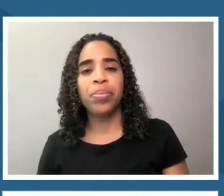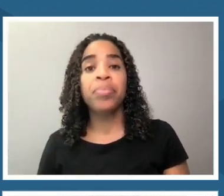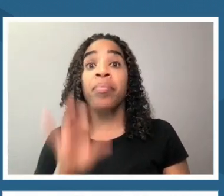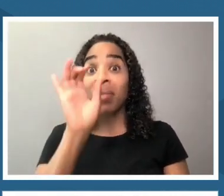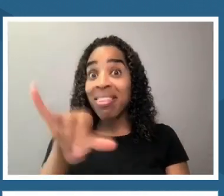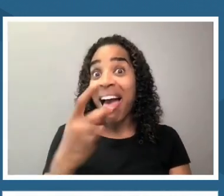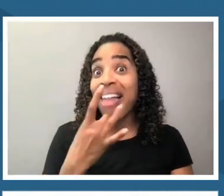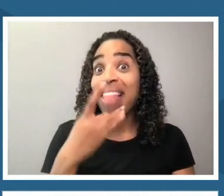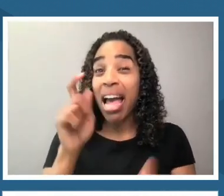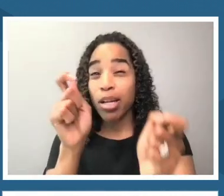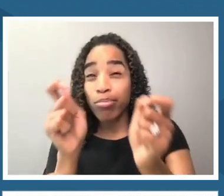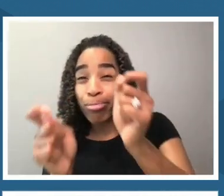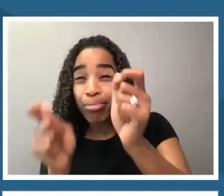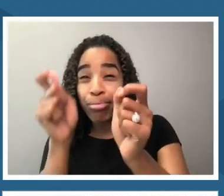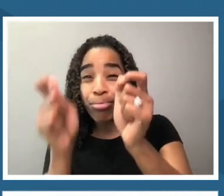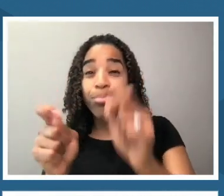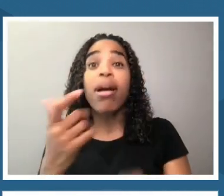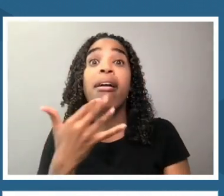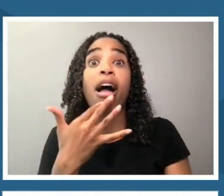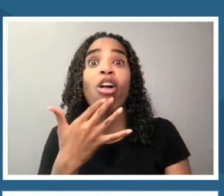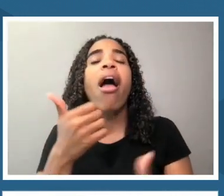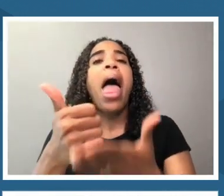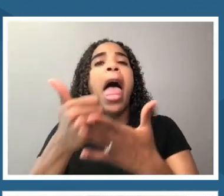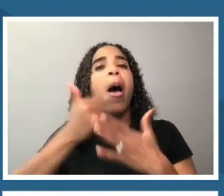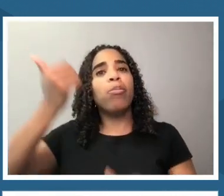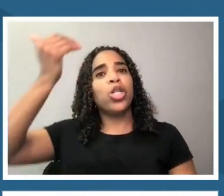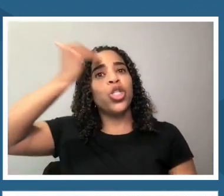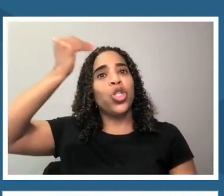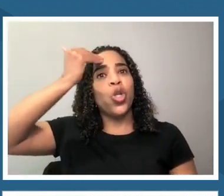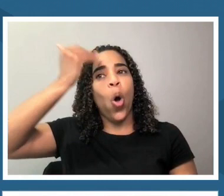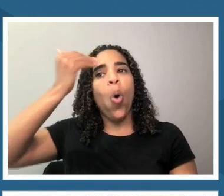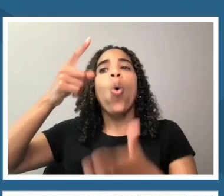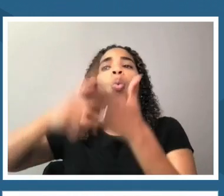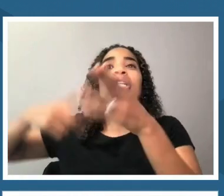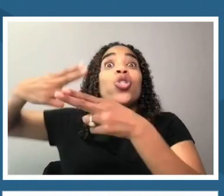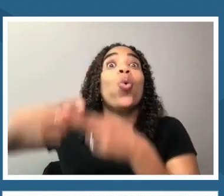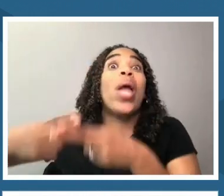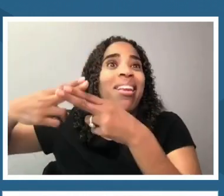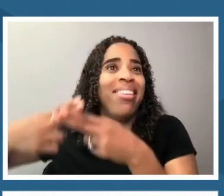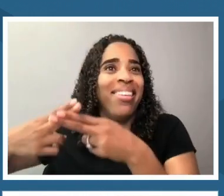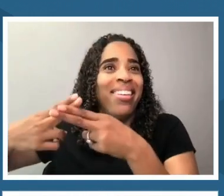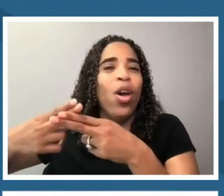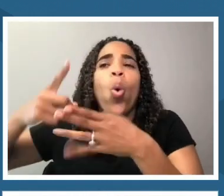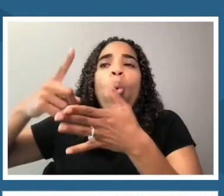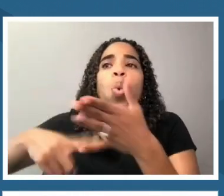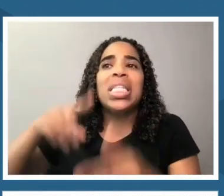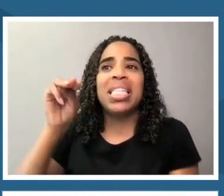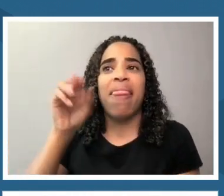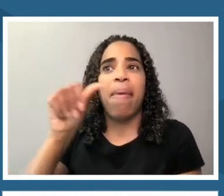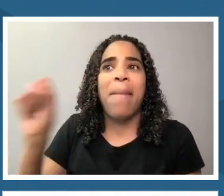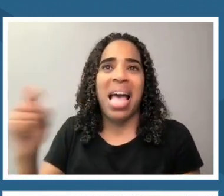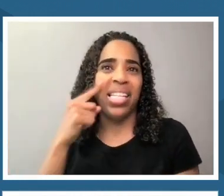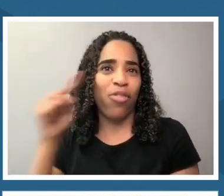in color we can tell you how heavy the planet is we can tell you the mass